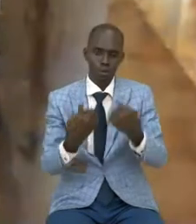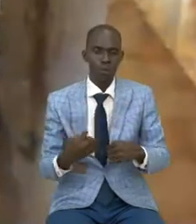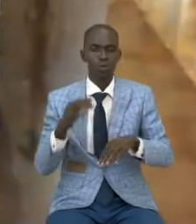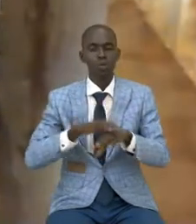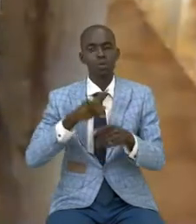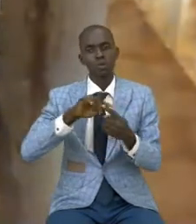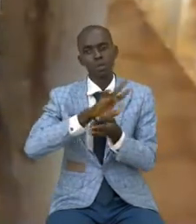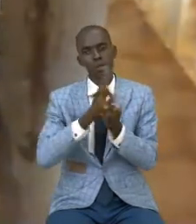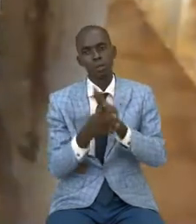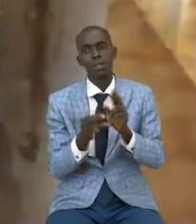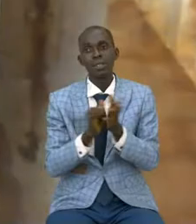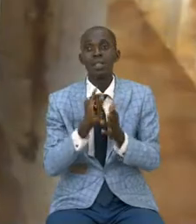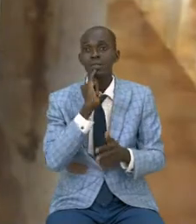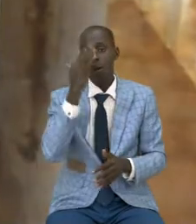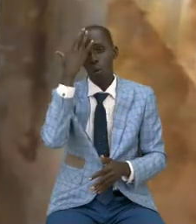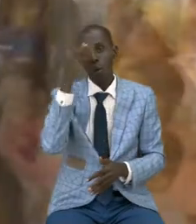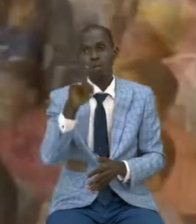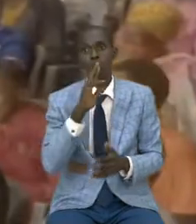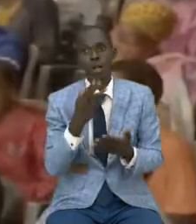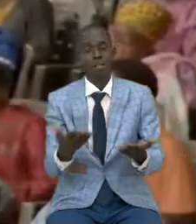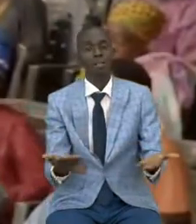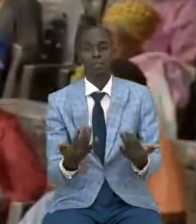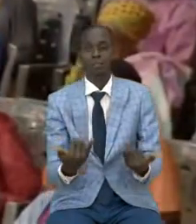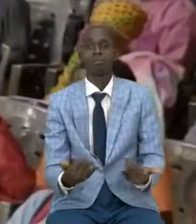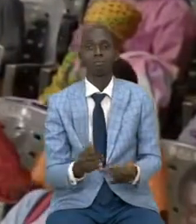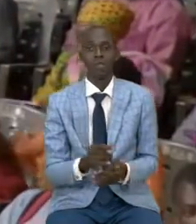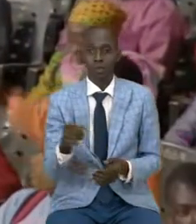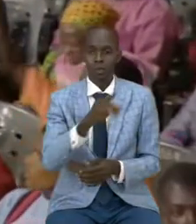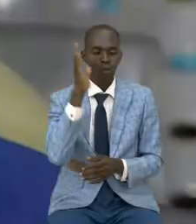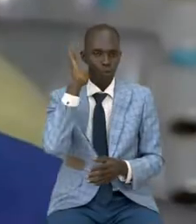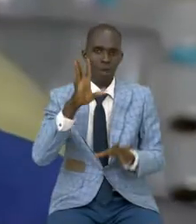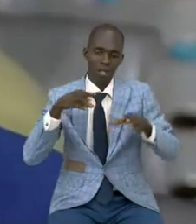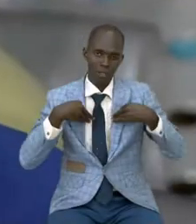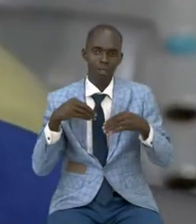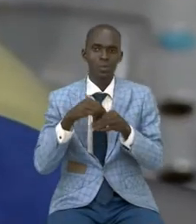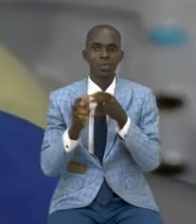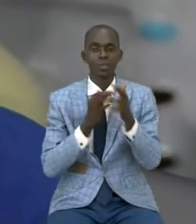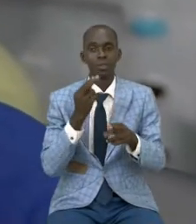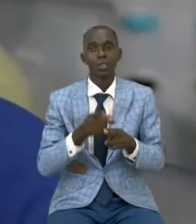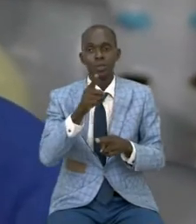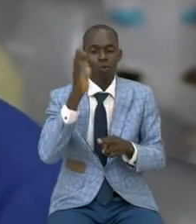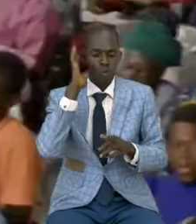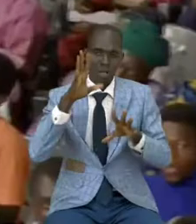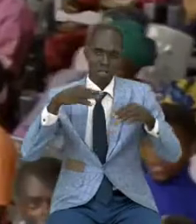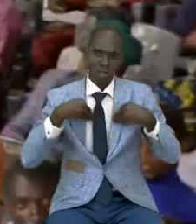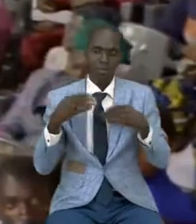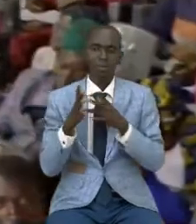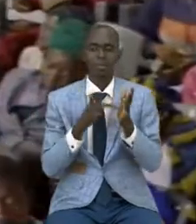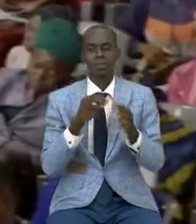that's why you are here tonight you're welcome i said you're welcome to repentance